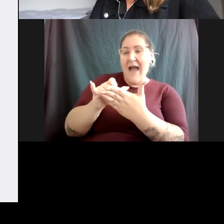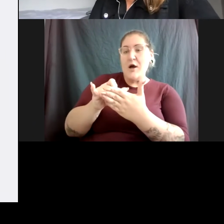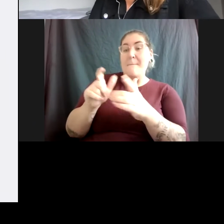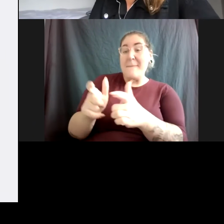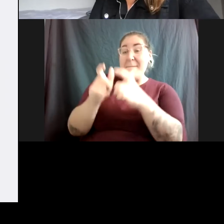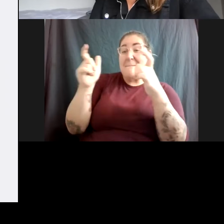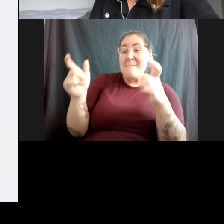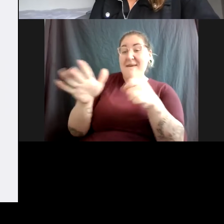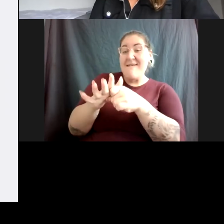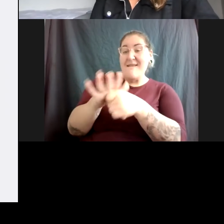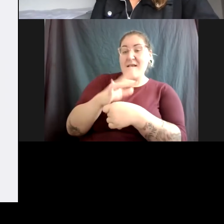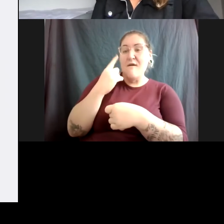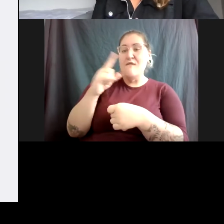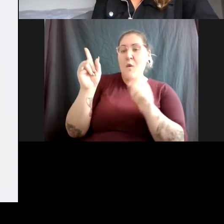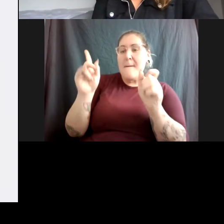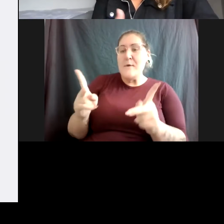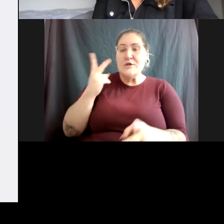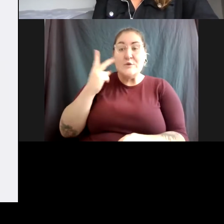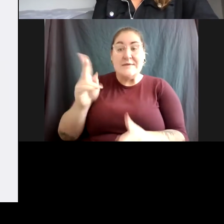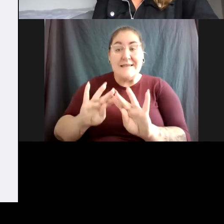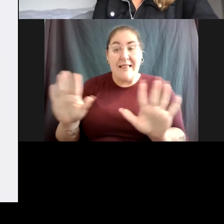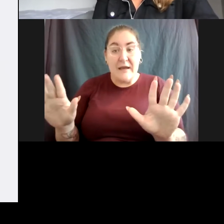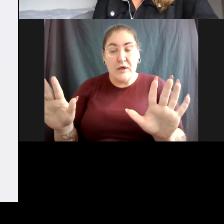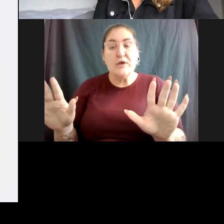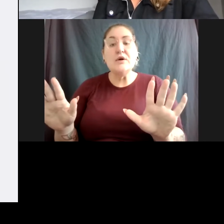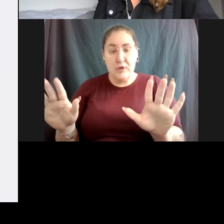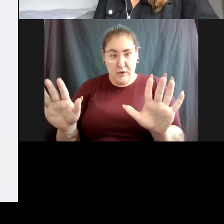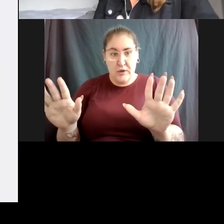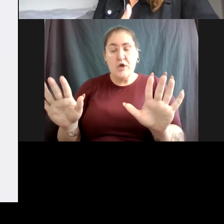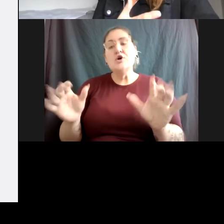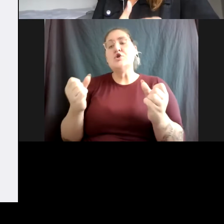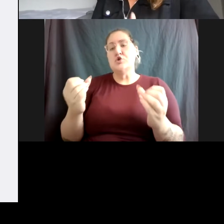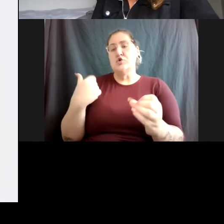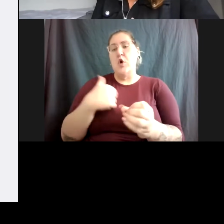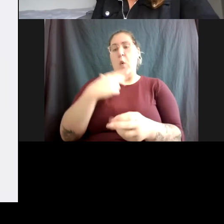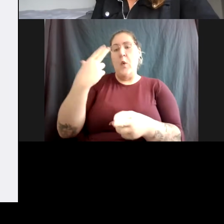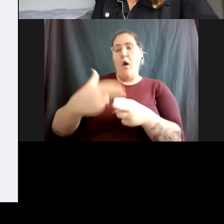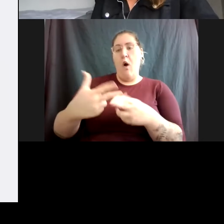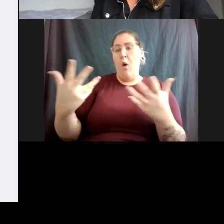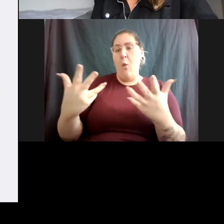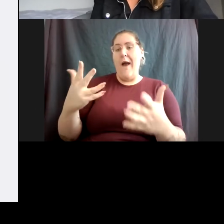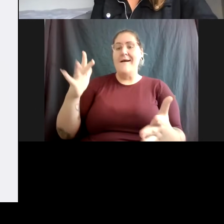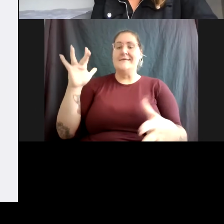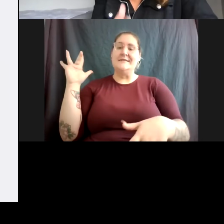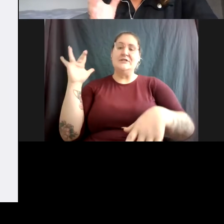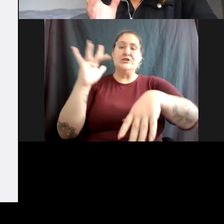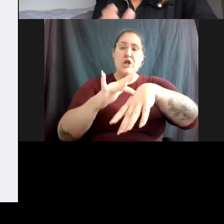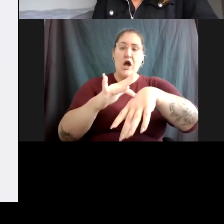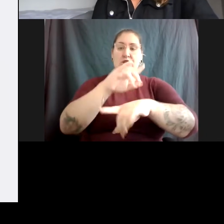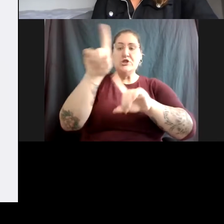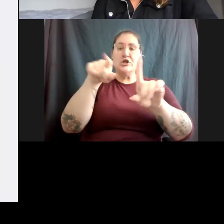weaker AAA requirement to provide a sufficient touched target size, or 44 by 44 pixels. However,